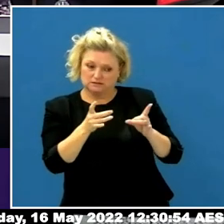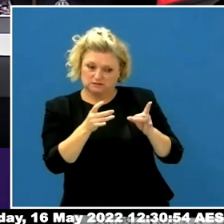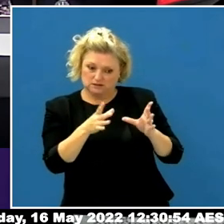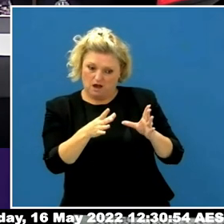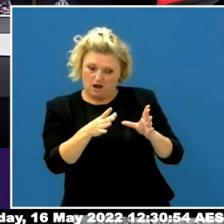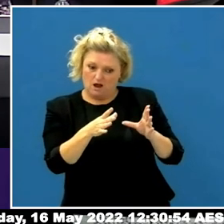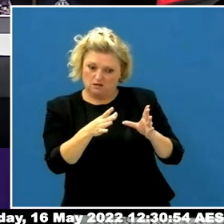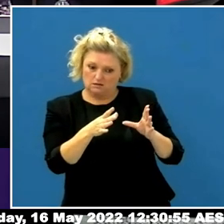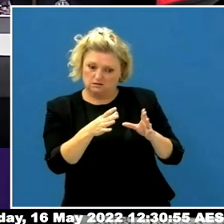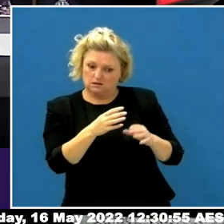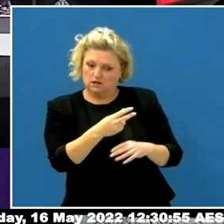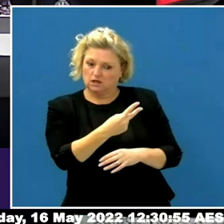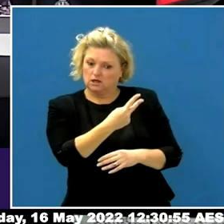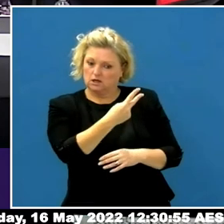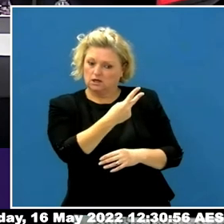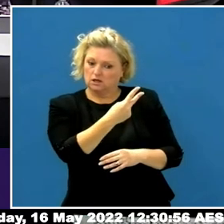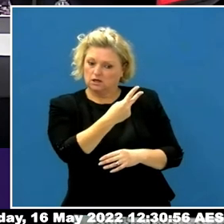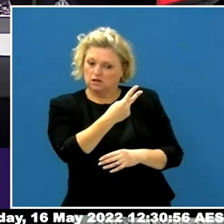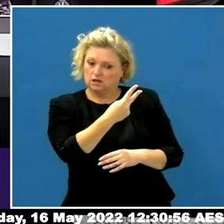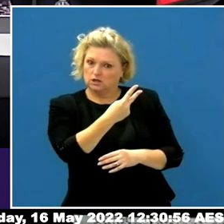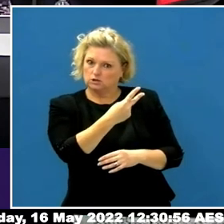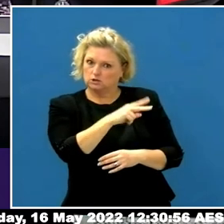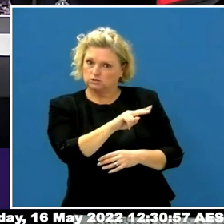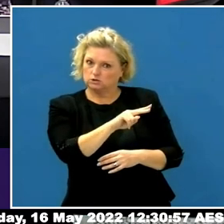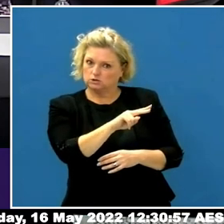arrested. MR FOGARTY: Sorry, the 19th of -